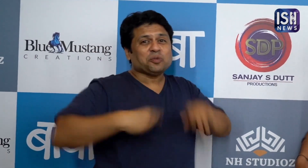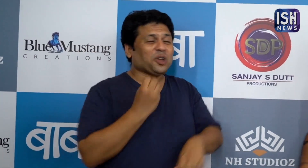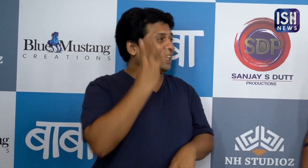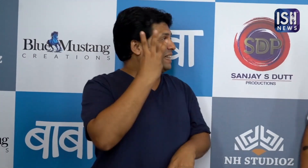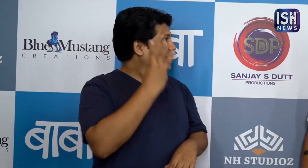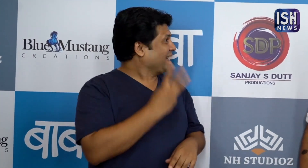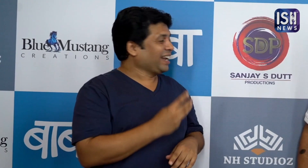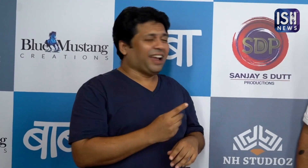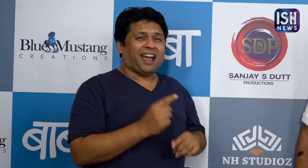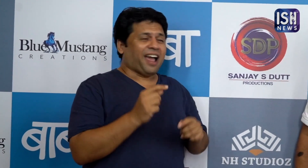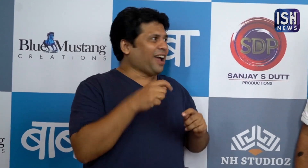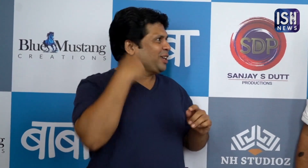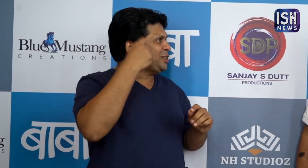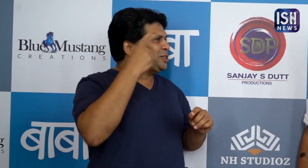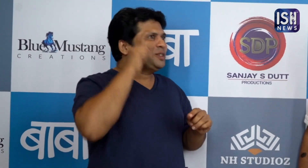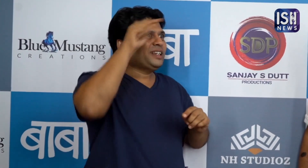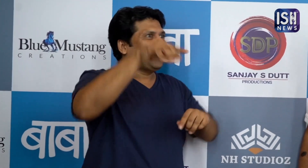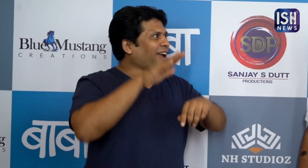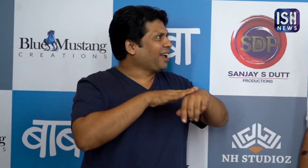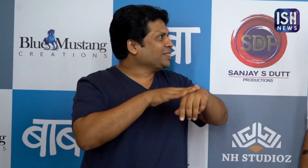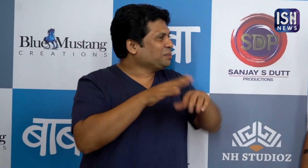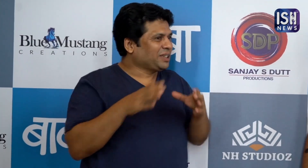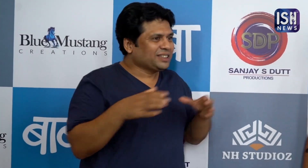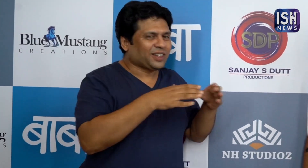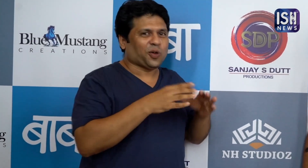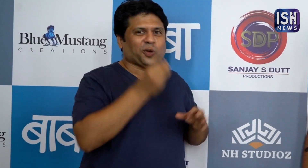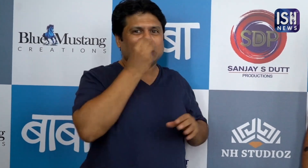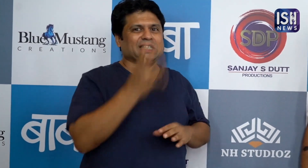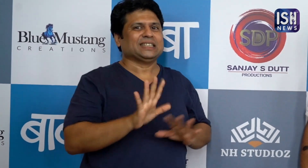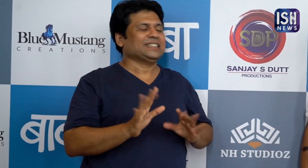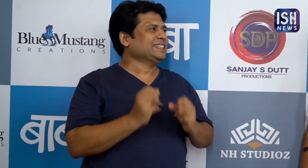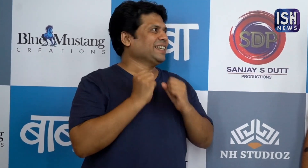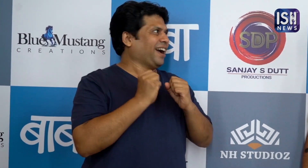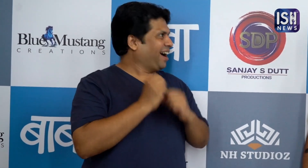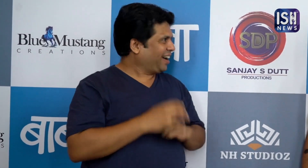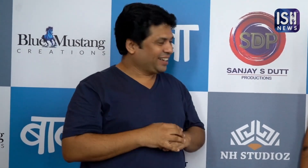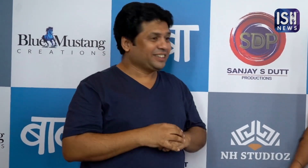Then again wake up at 3:00 am. The shooting experience was not easy. It was very hard.